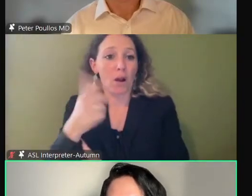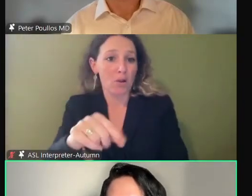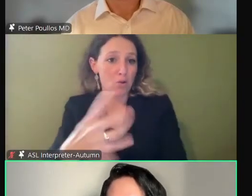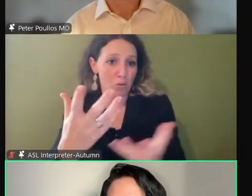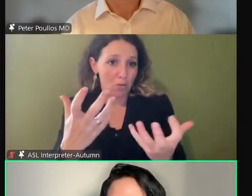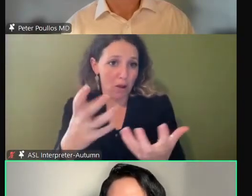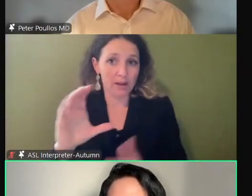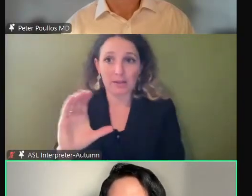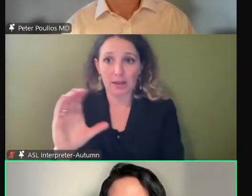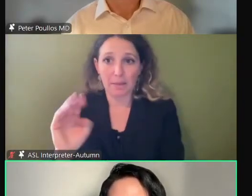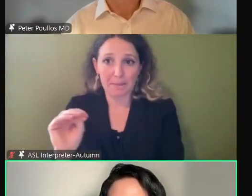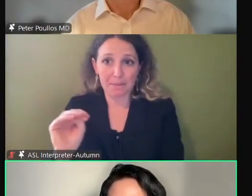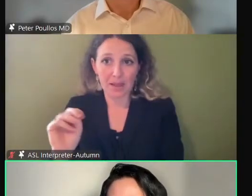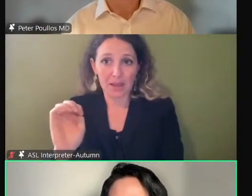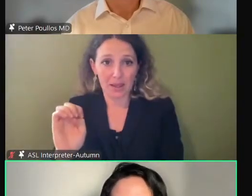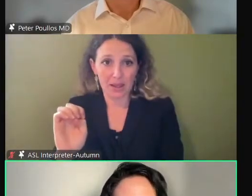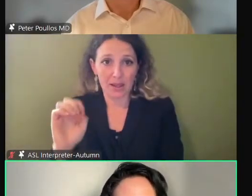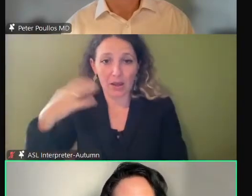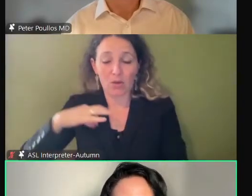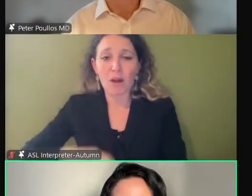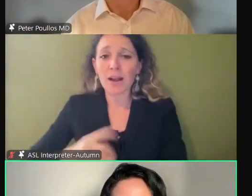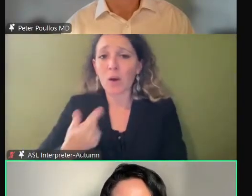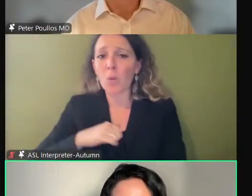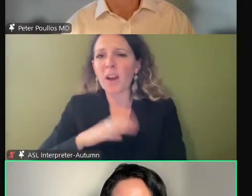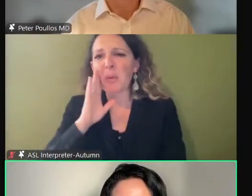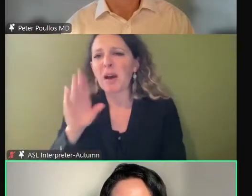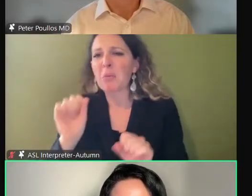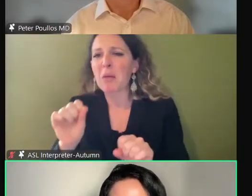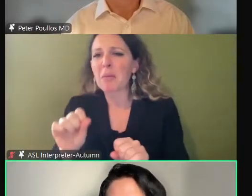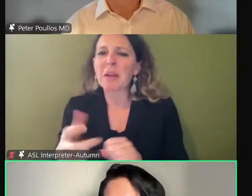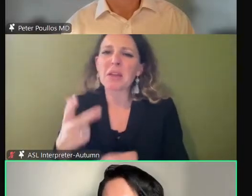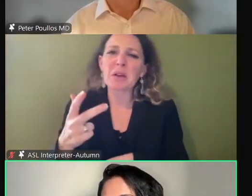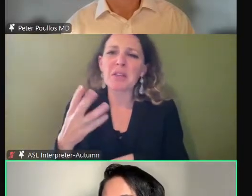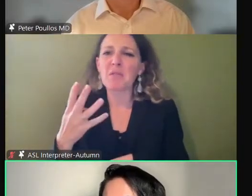And we will be doing this probably three, four times throughout the day. So, CME is